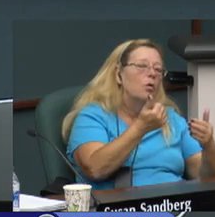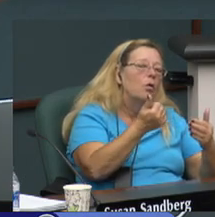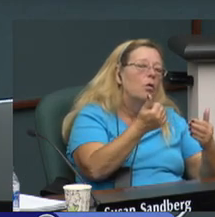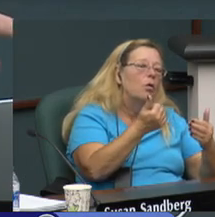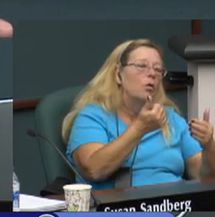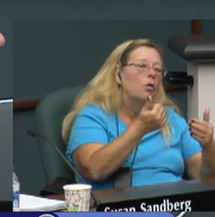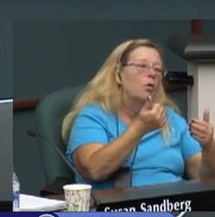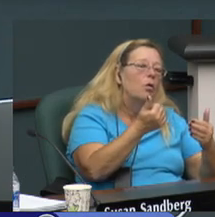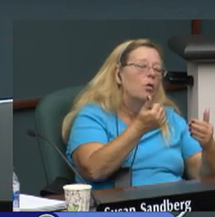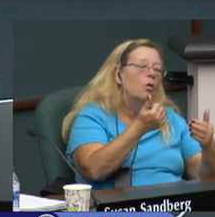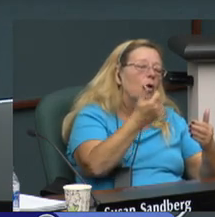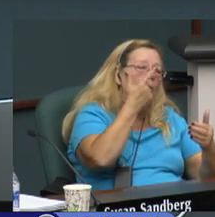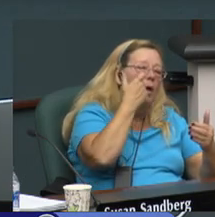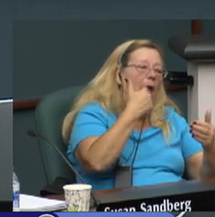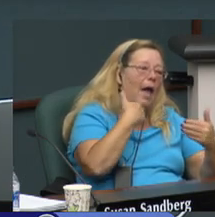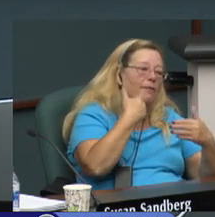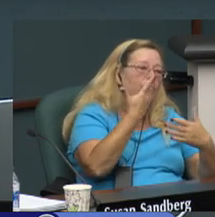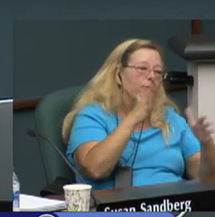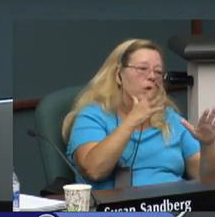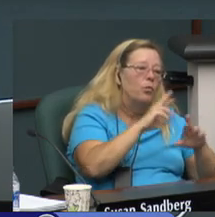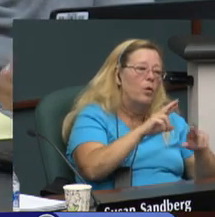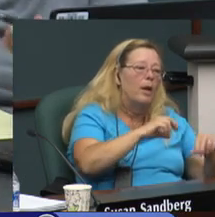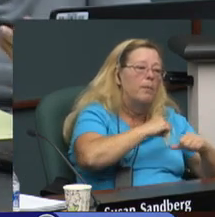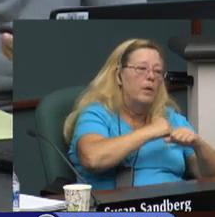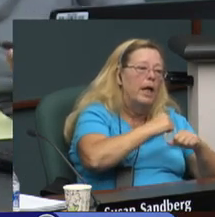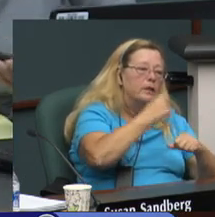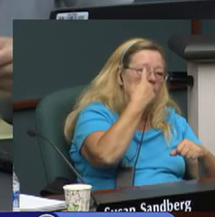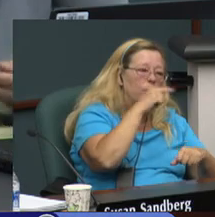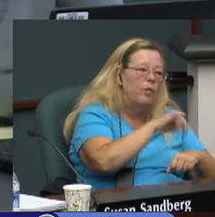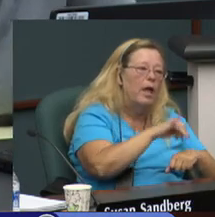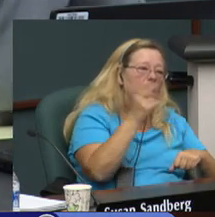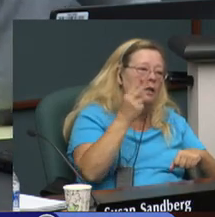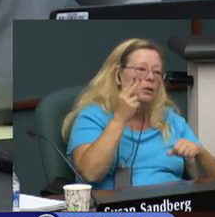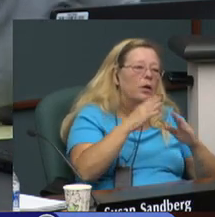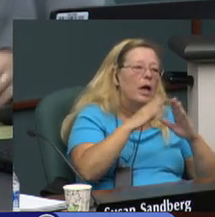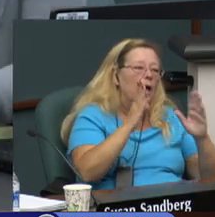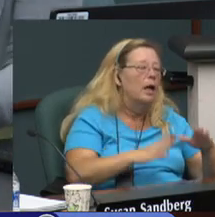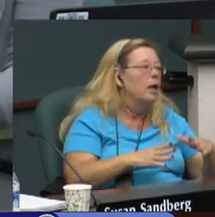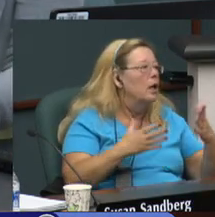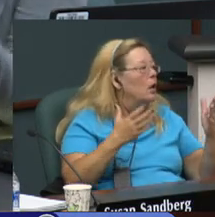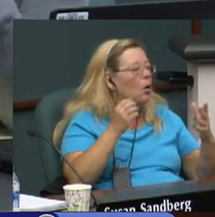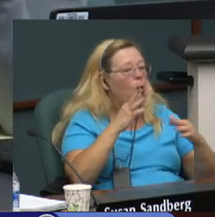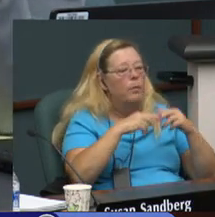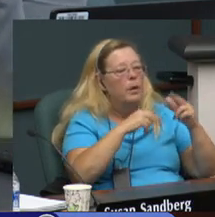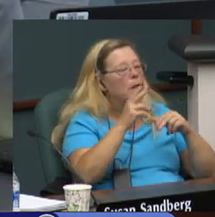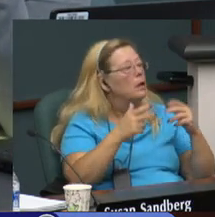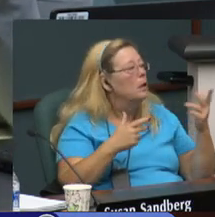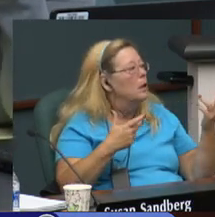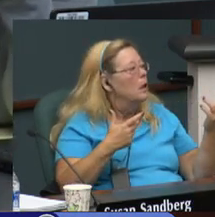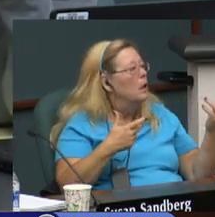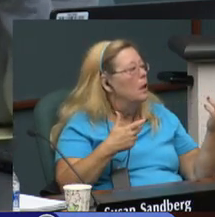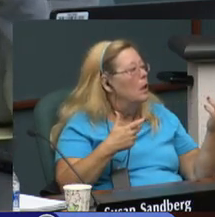some protections there aren't there sorry thank you sorry yes if it's being